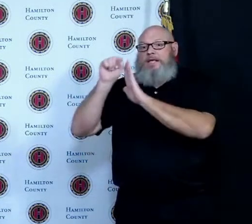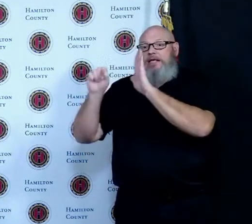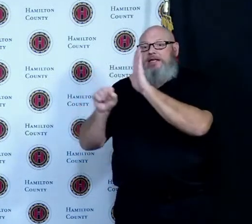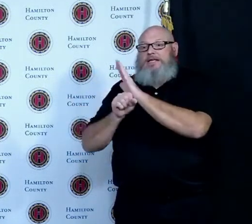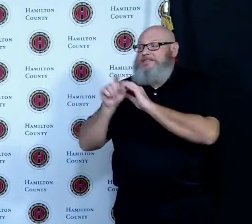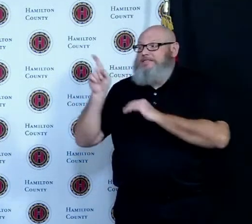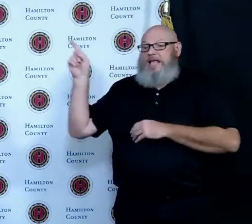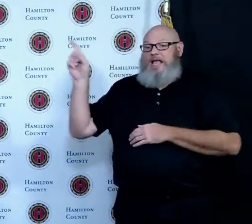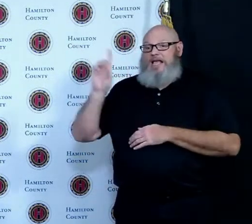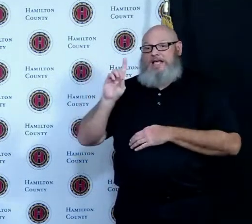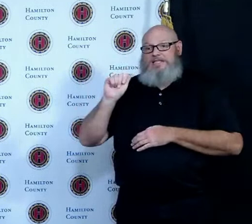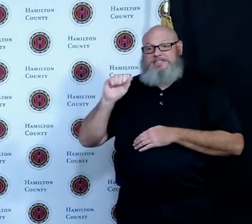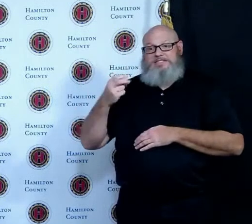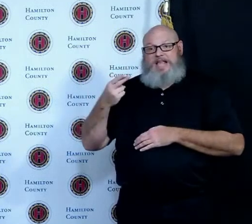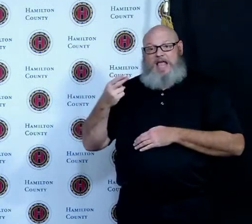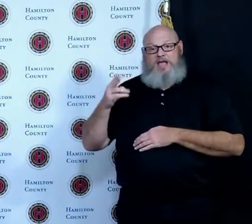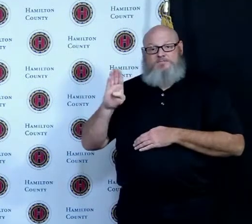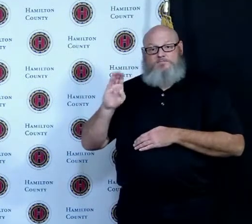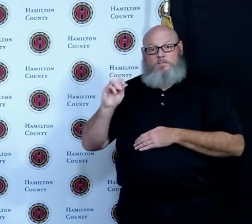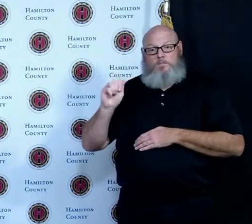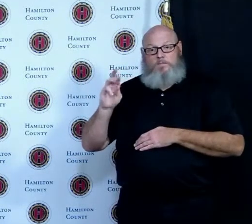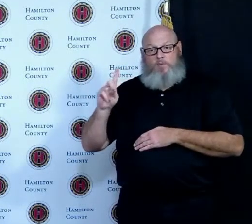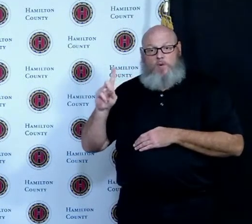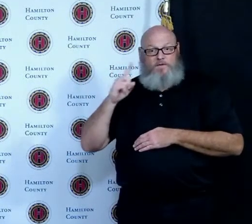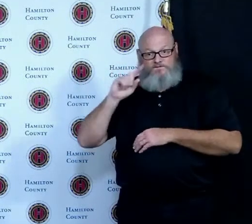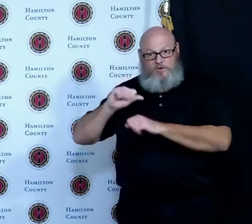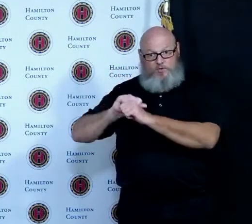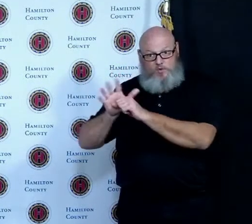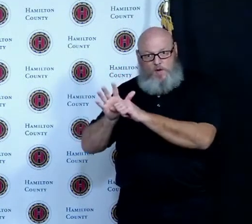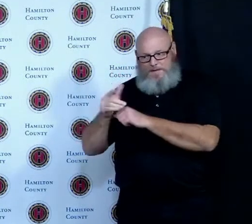there is information about the number of doses that have been given out specific to